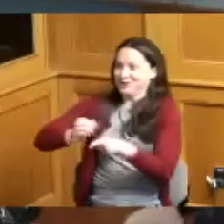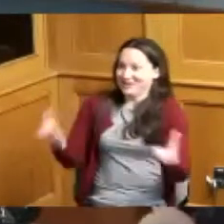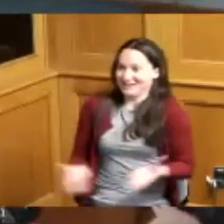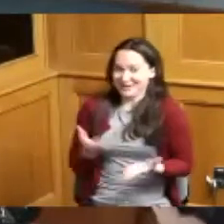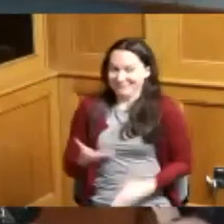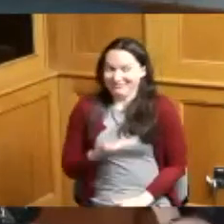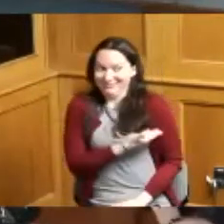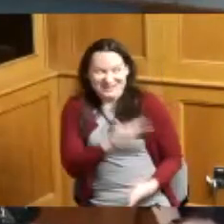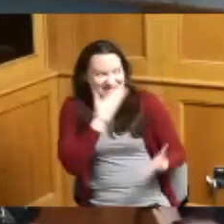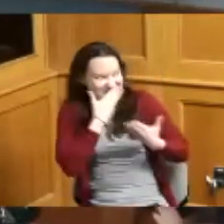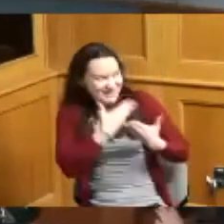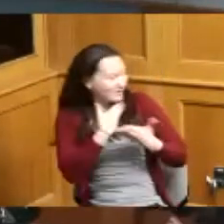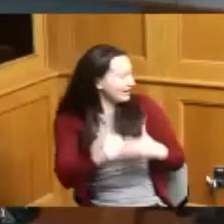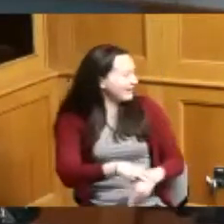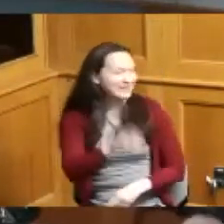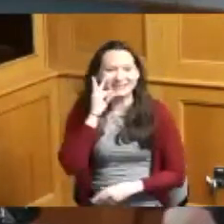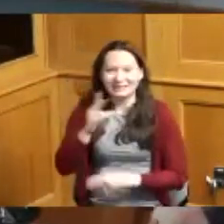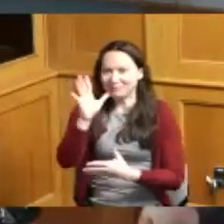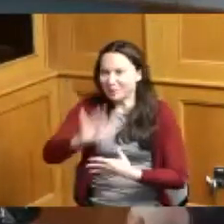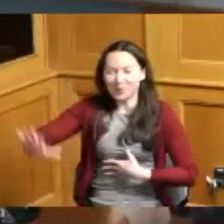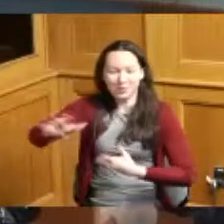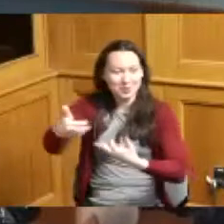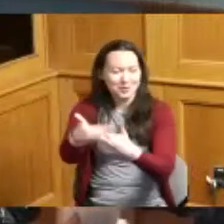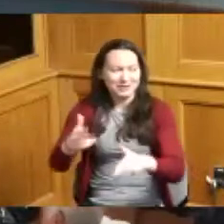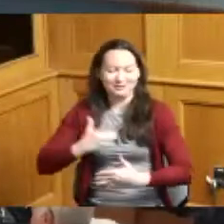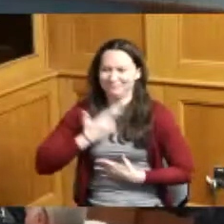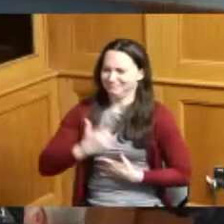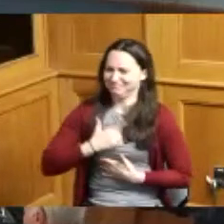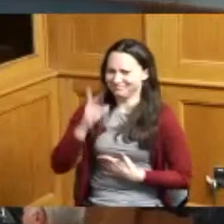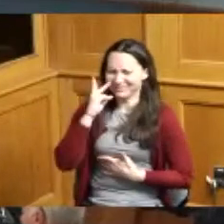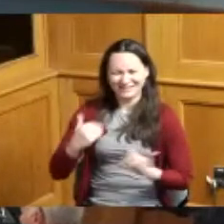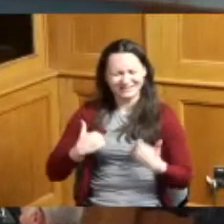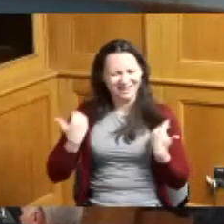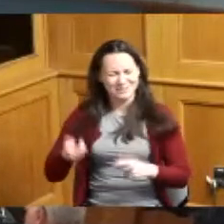so thank you I see them all throughout the room so I'm it's nice to see some young people interested